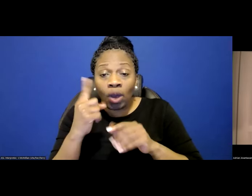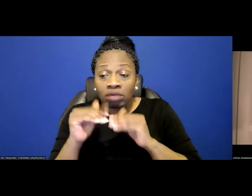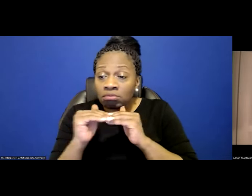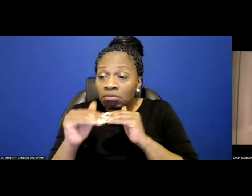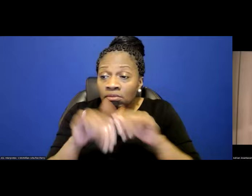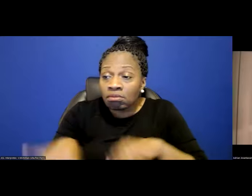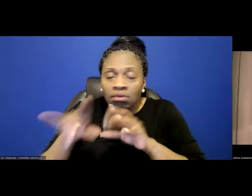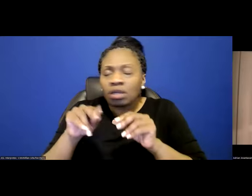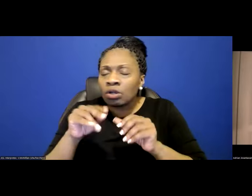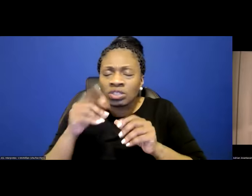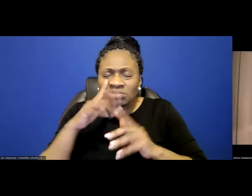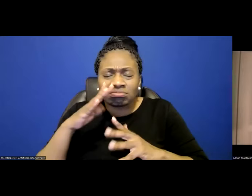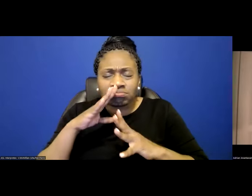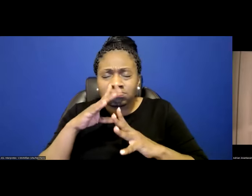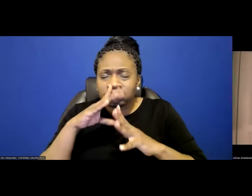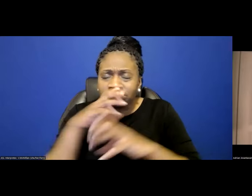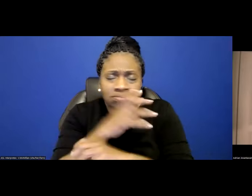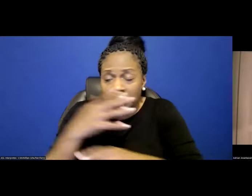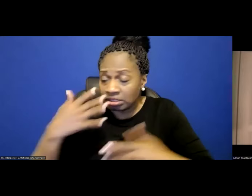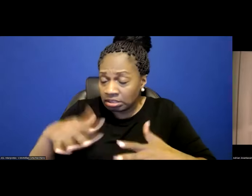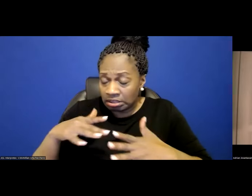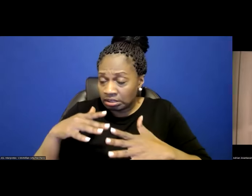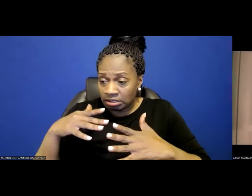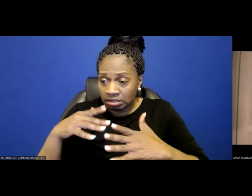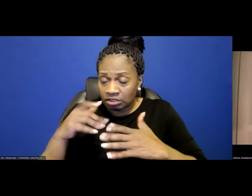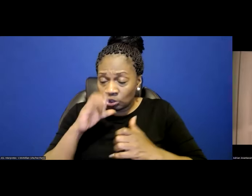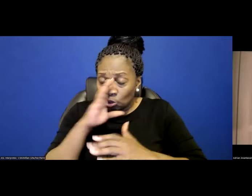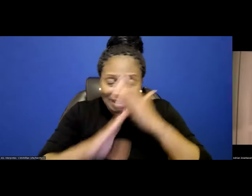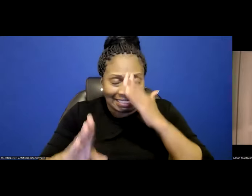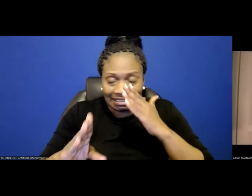and humility that is involved for all of us.